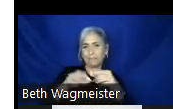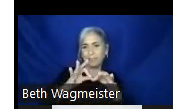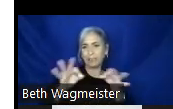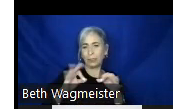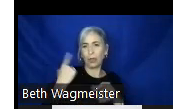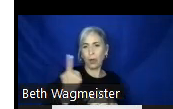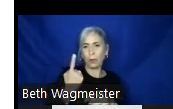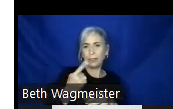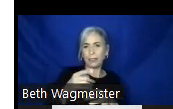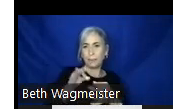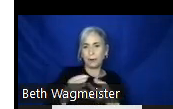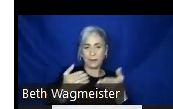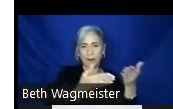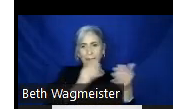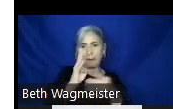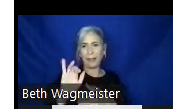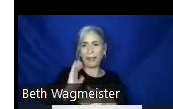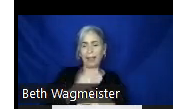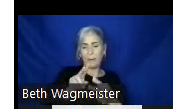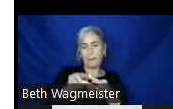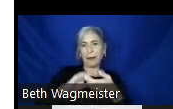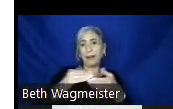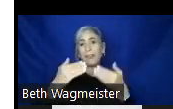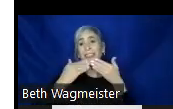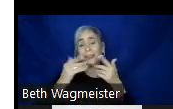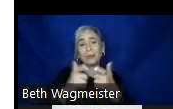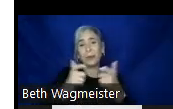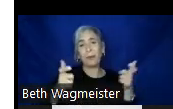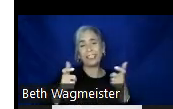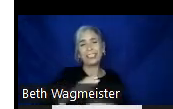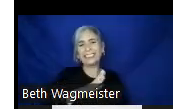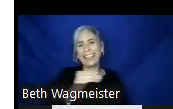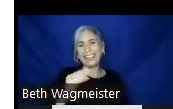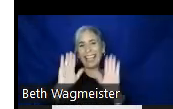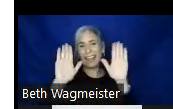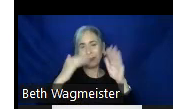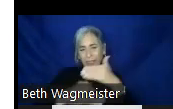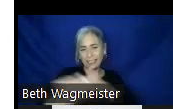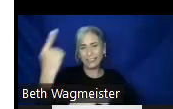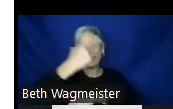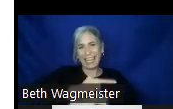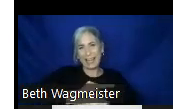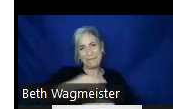perfectly provided by our partners. Thank you very much. And have a great rest of your day. Bye bye.